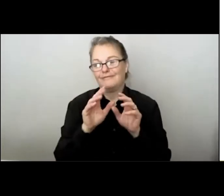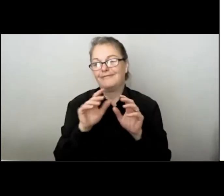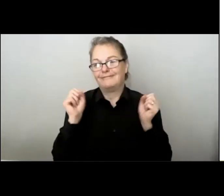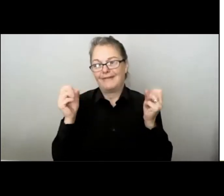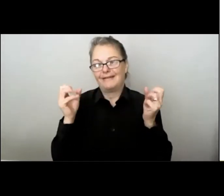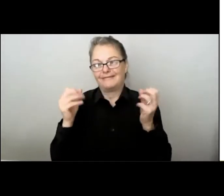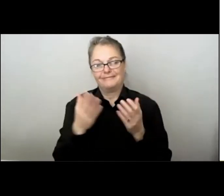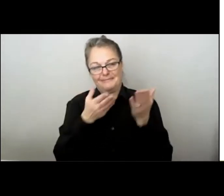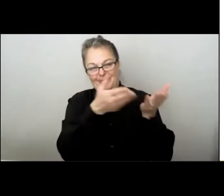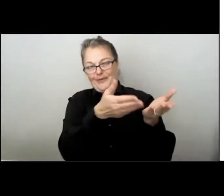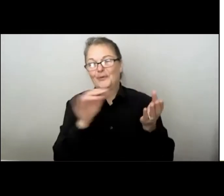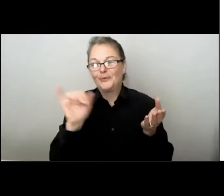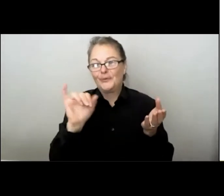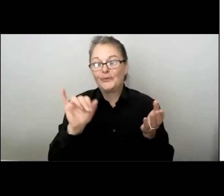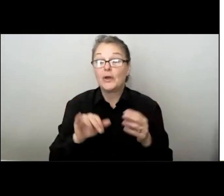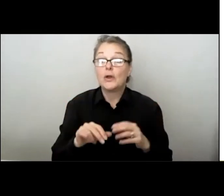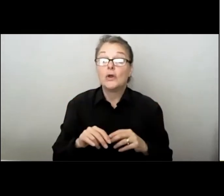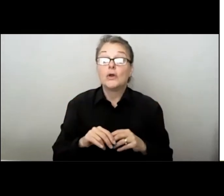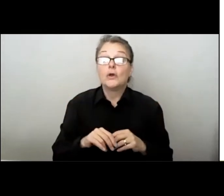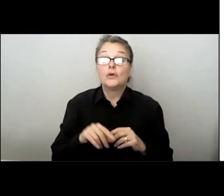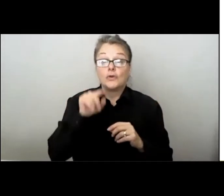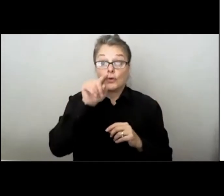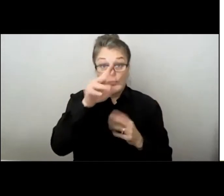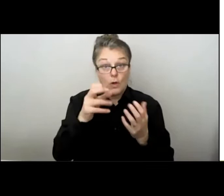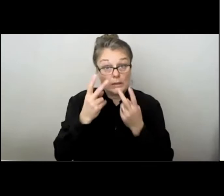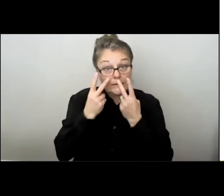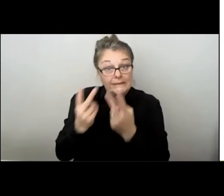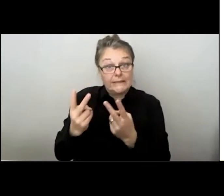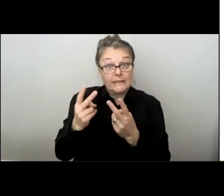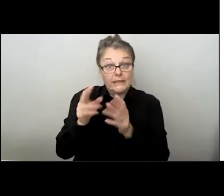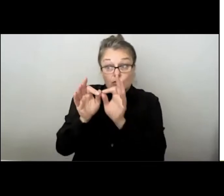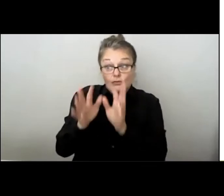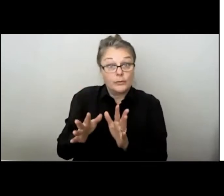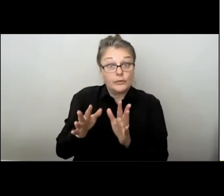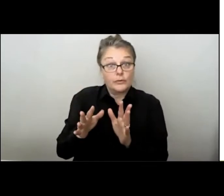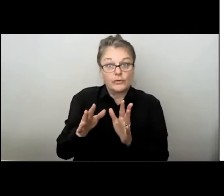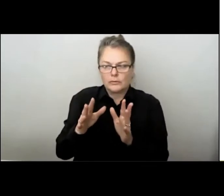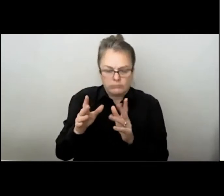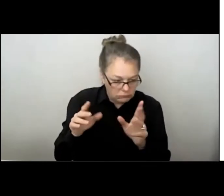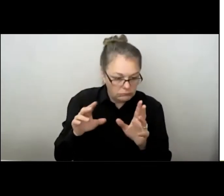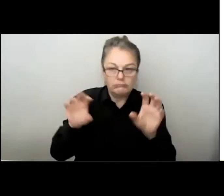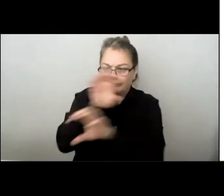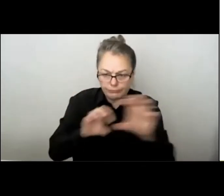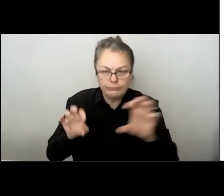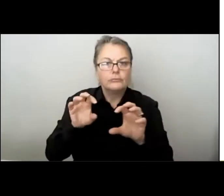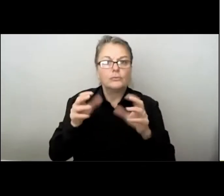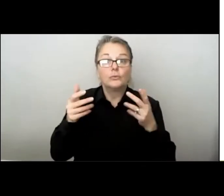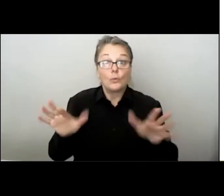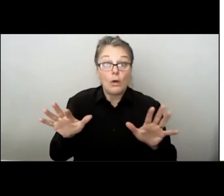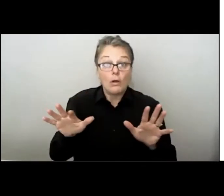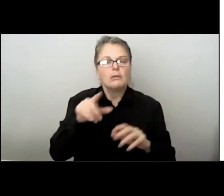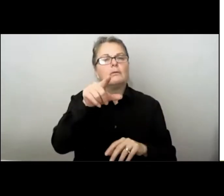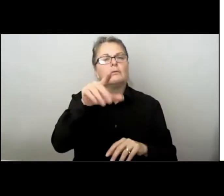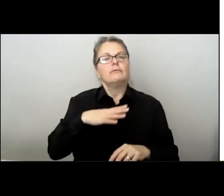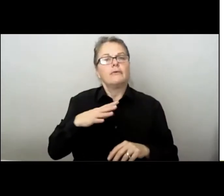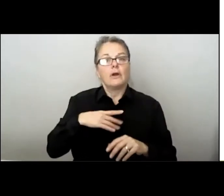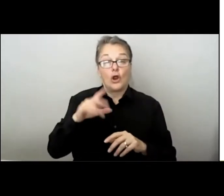YOU CAN KEEP THIS VIDEO IN VIEW, BY PINNING THE VIDEO. AT THE TOP OF YOUR SCREEN,